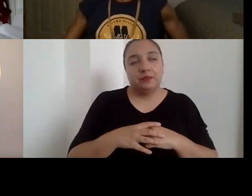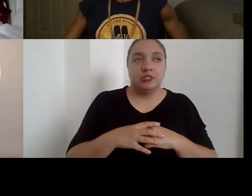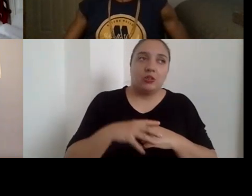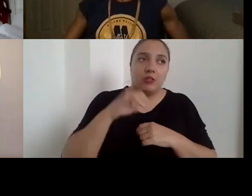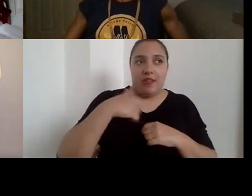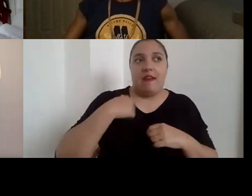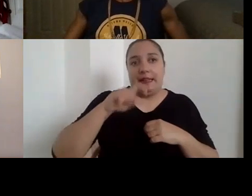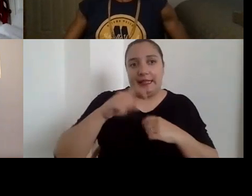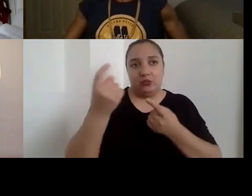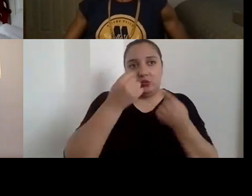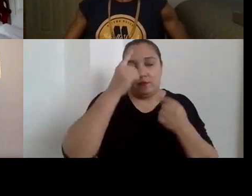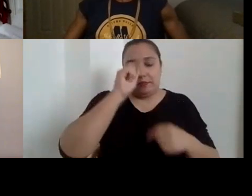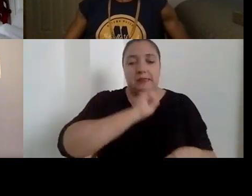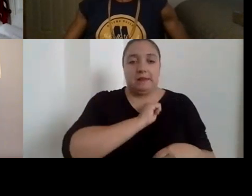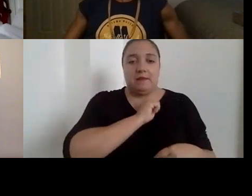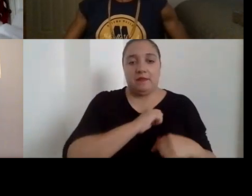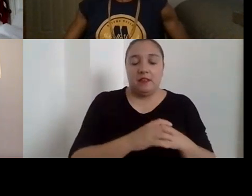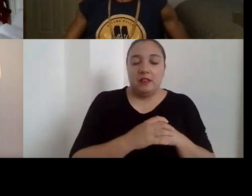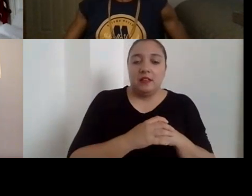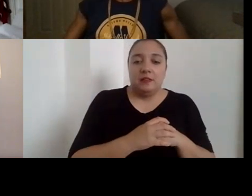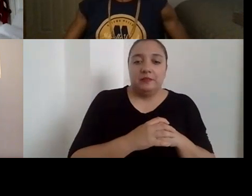and that's also -- yeah.